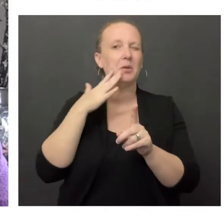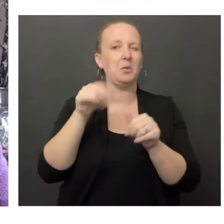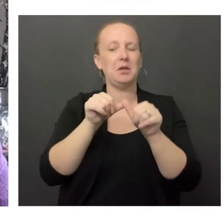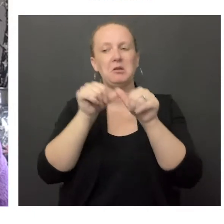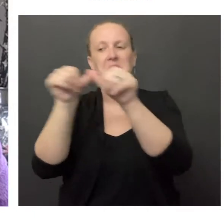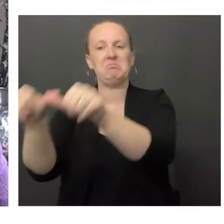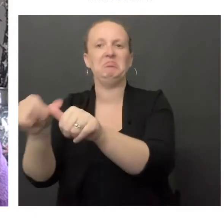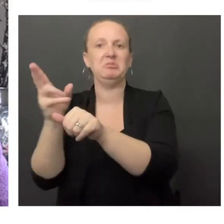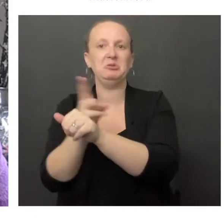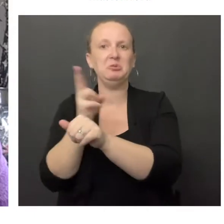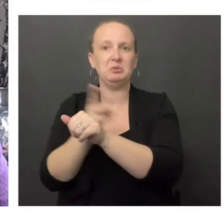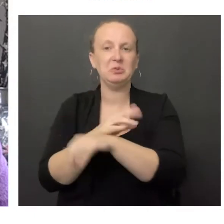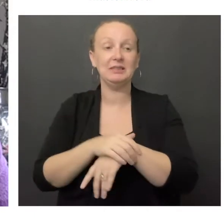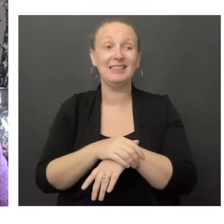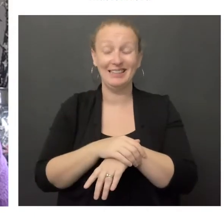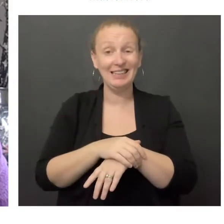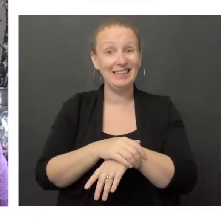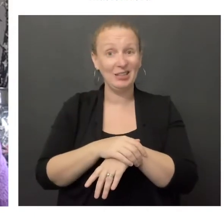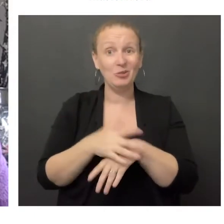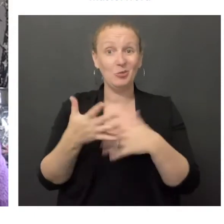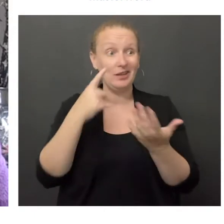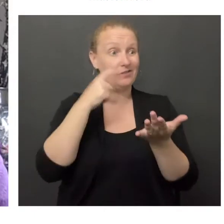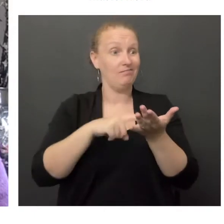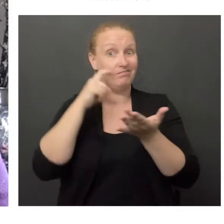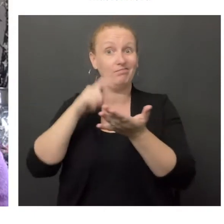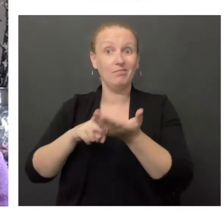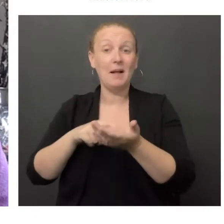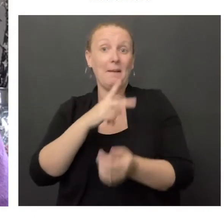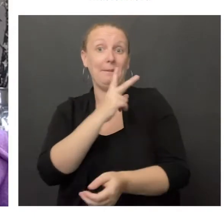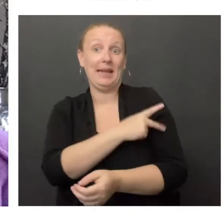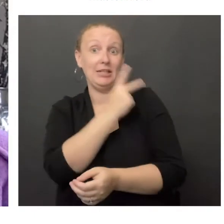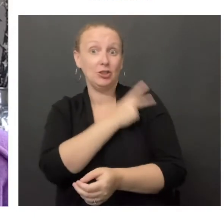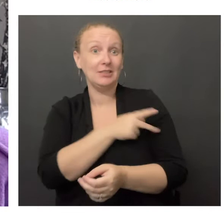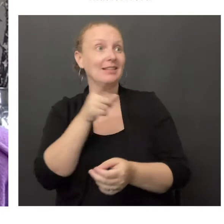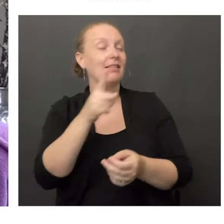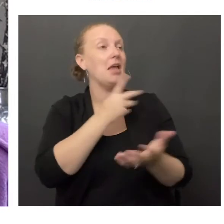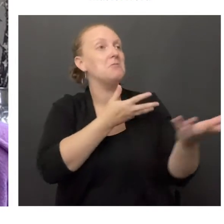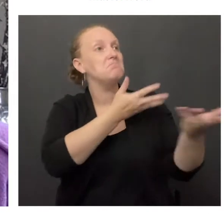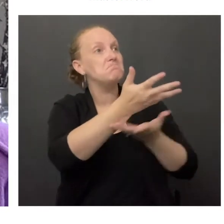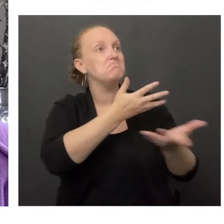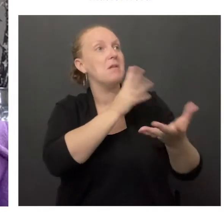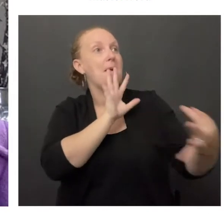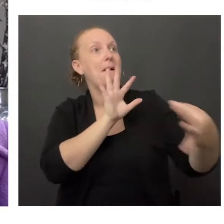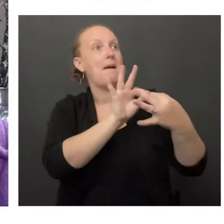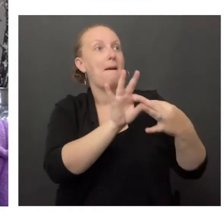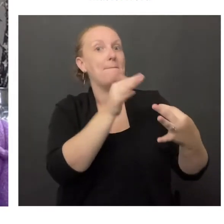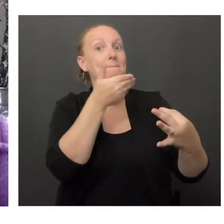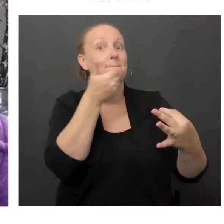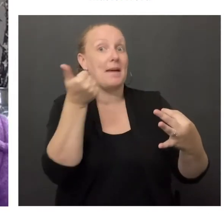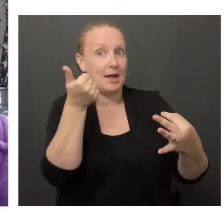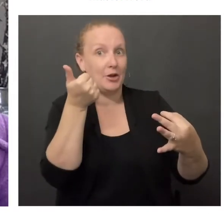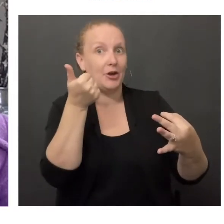the patient's interact better if it's actually coming, If it's at least seems like it's coming